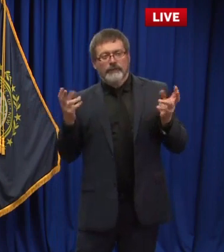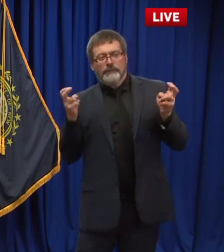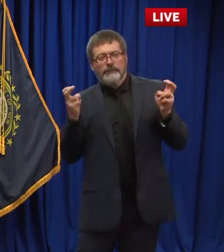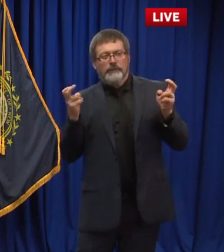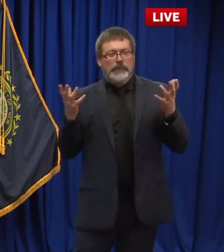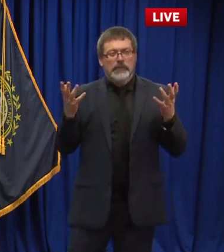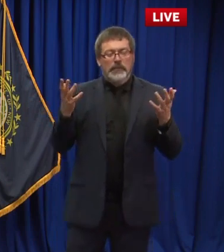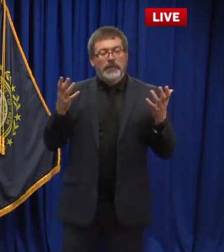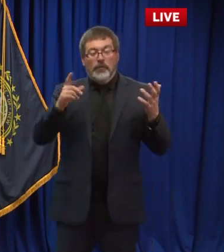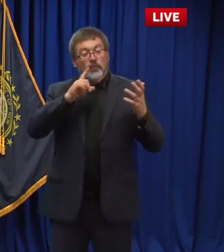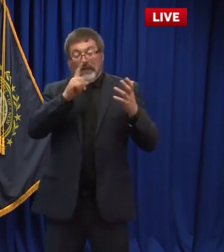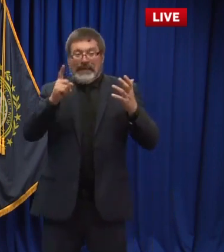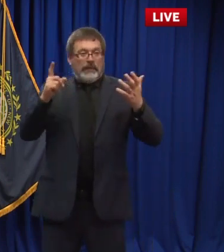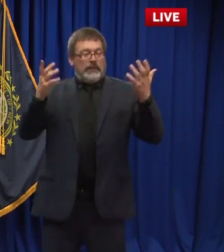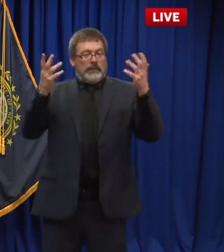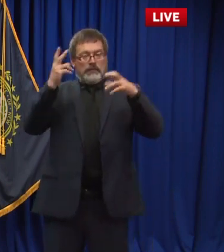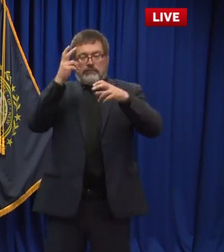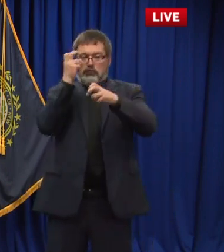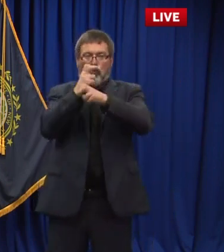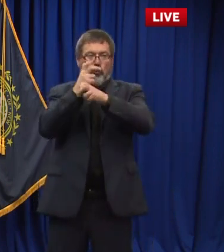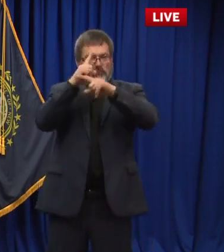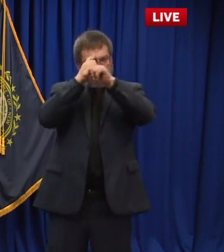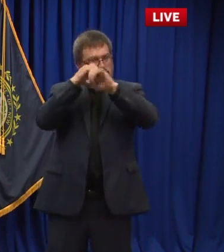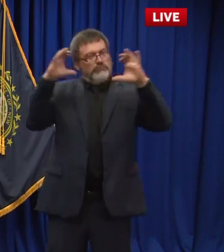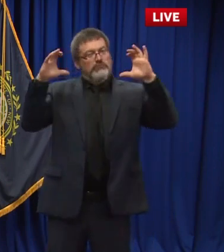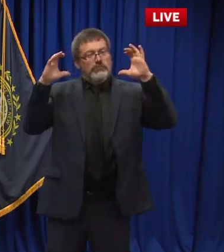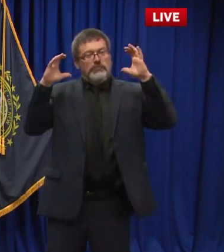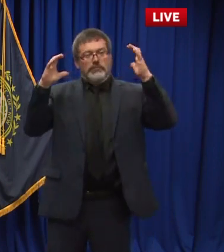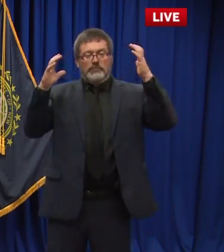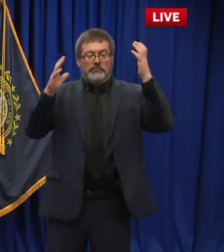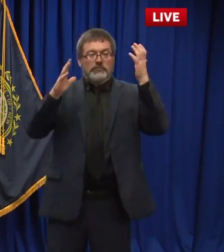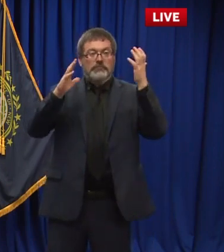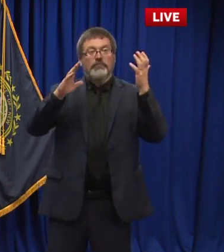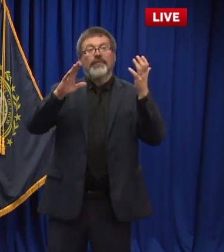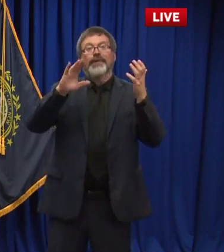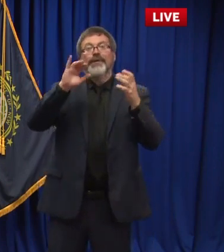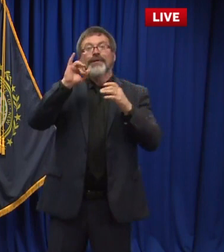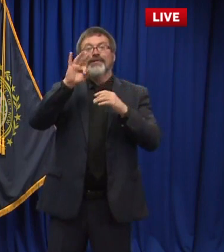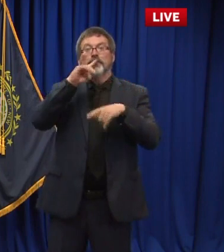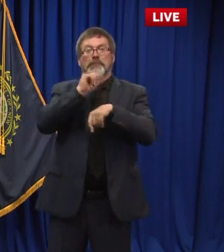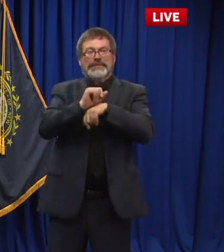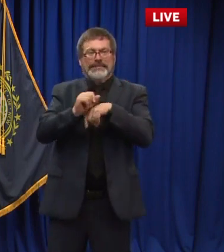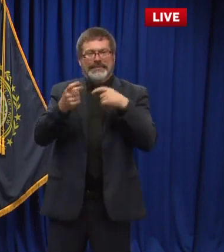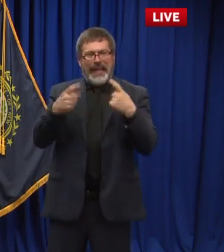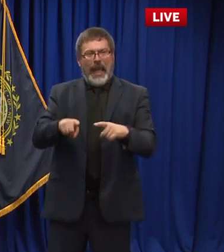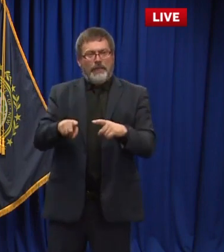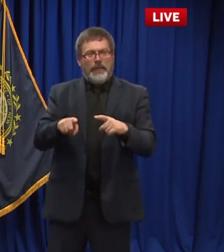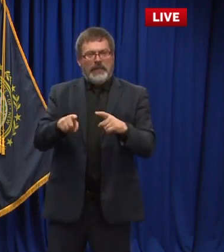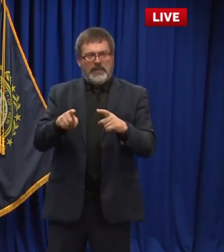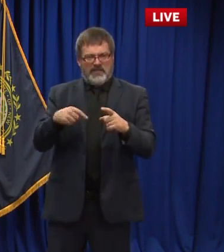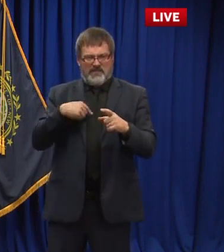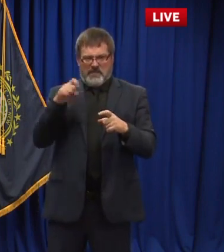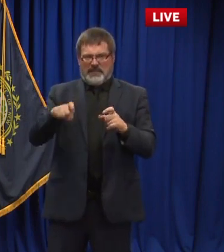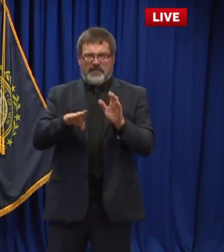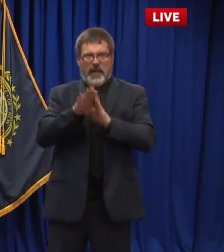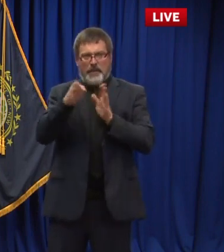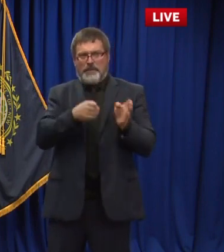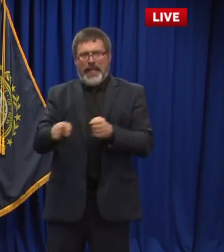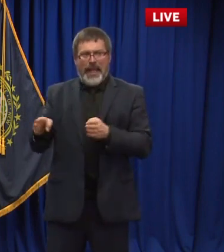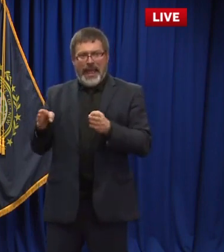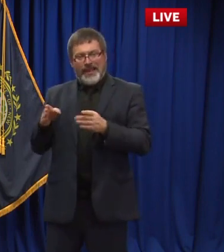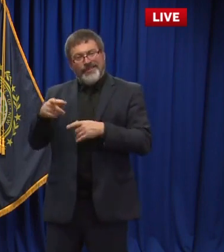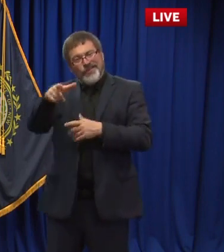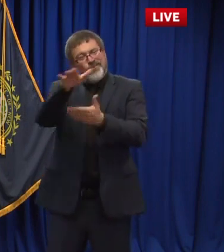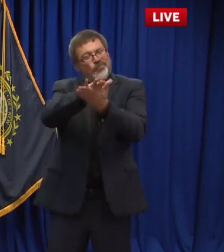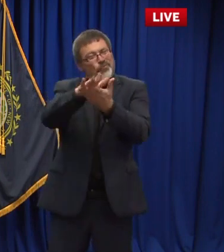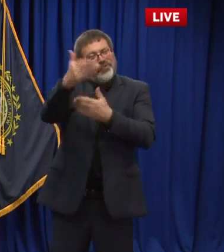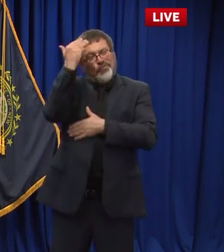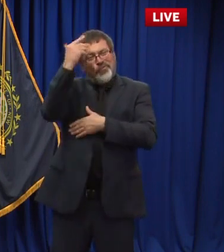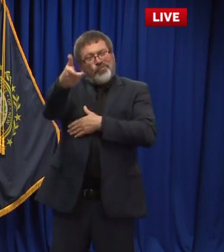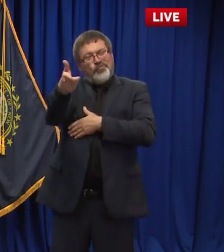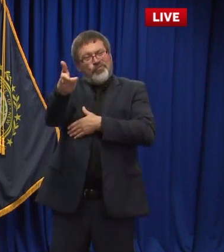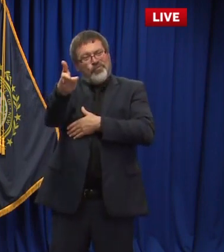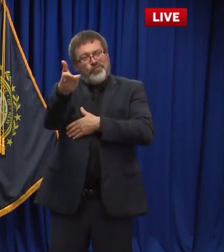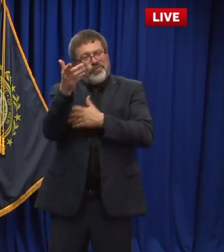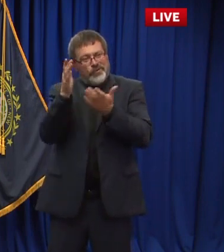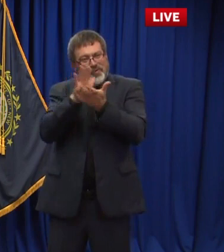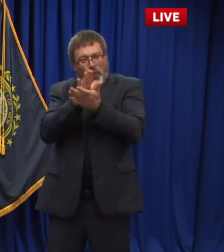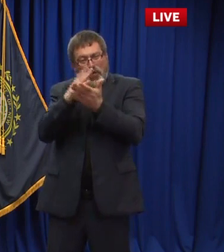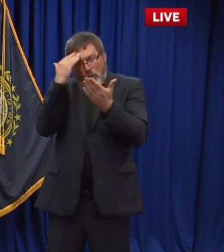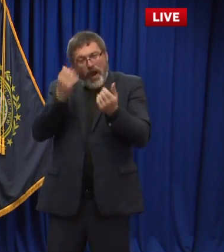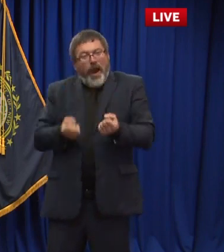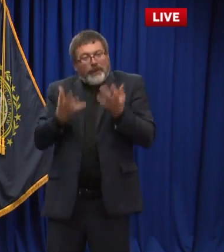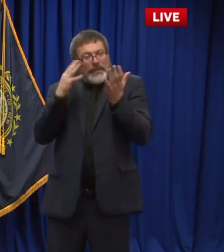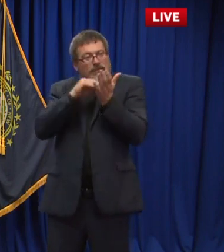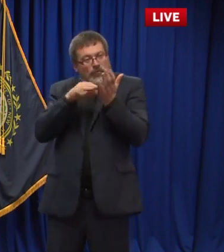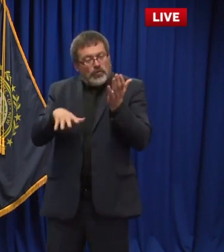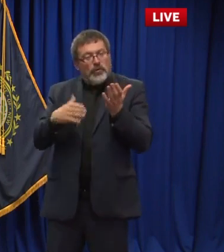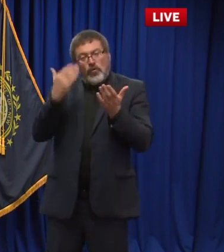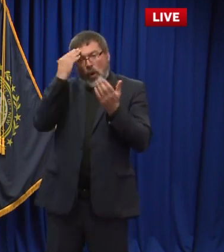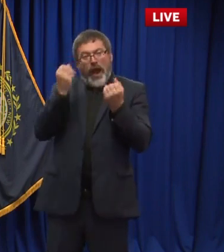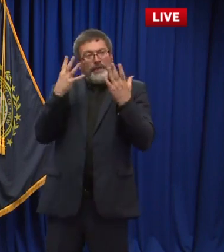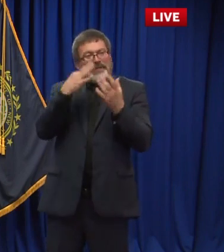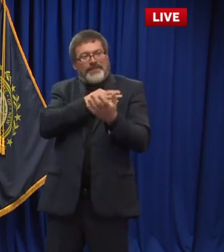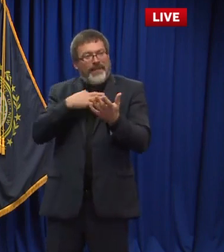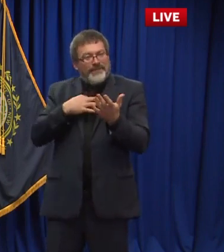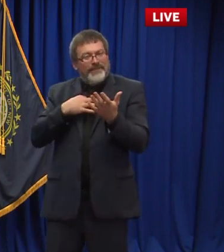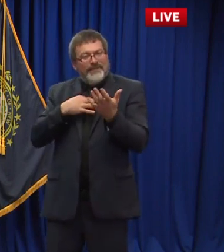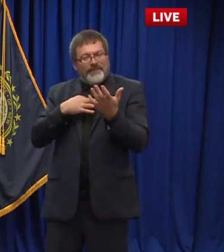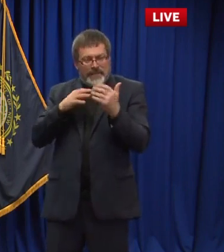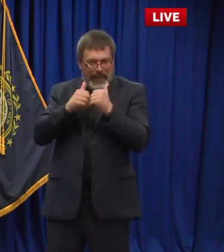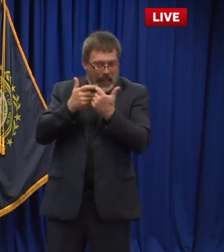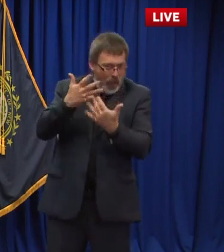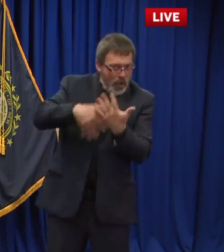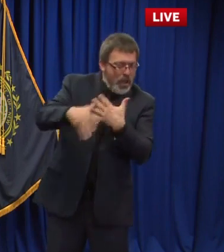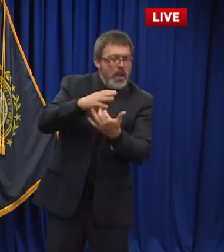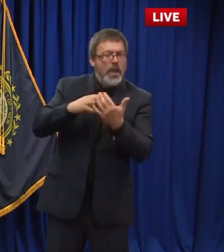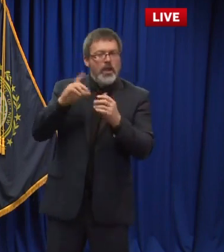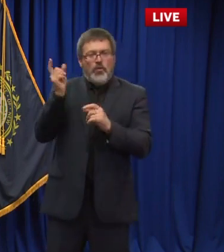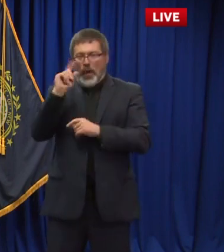THESE ARE THE KIND OF CONSIDERATIONS WE BRING TO THE GUIDE, THINKING ABOUT HOW WE CAN MAINTAIN OPERATIONS IF AND WHEN THERE ARE REINTRODUCTION’S OF COVID.